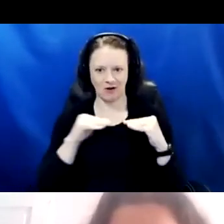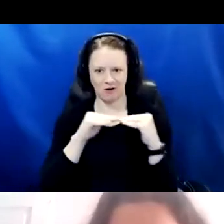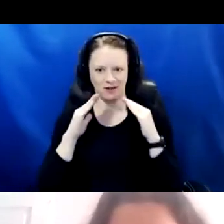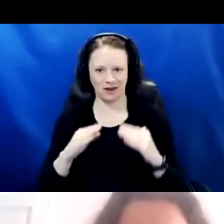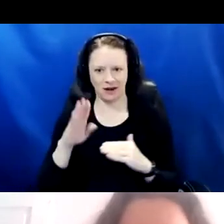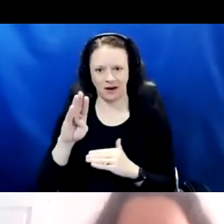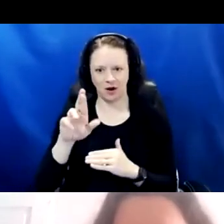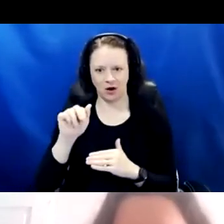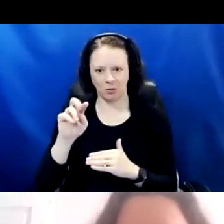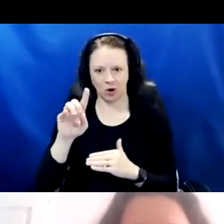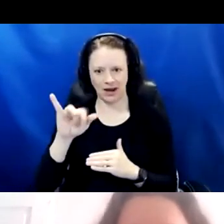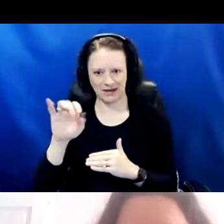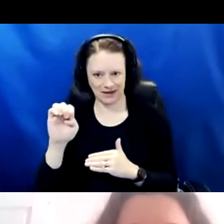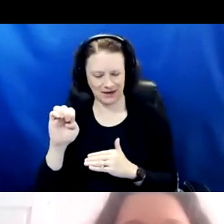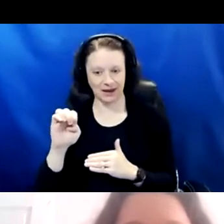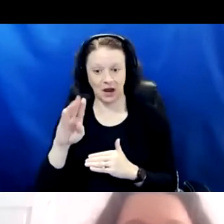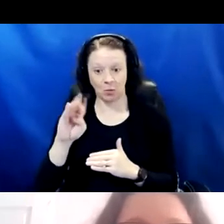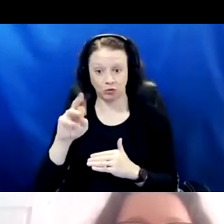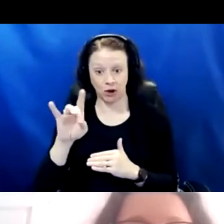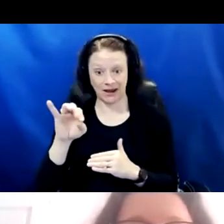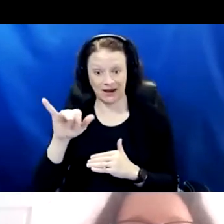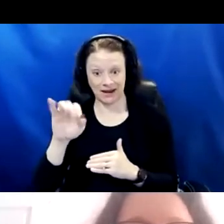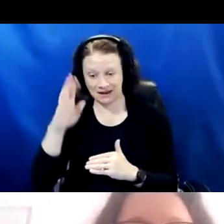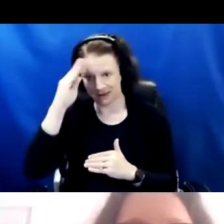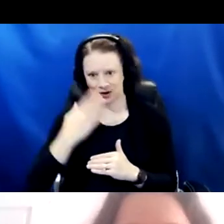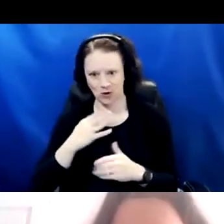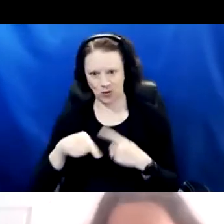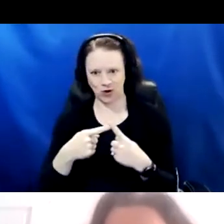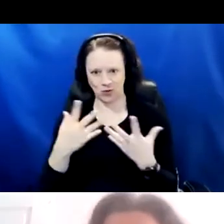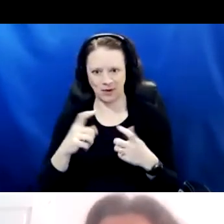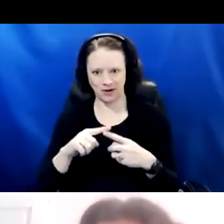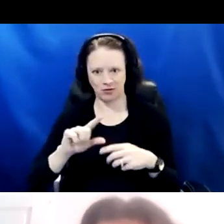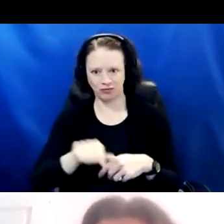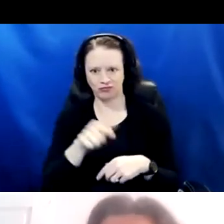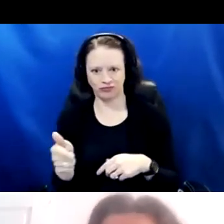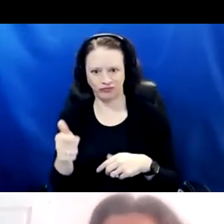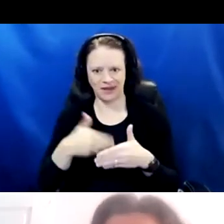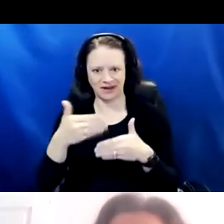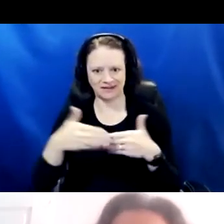just let me know when you want me to switch the slide. Awesome. Thank you so much, Claudia.